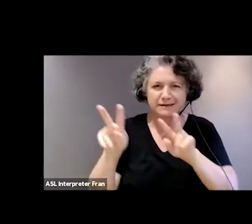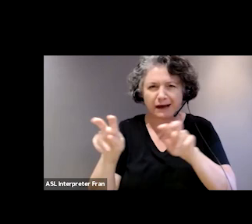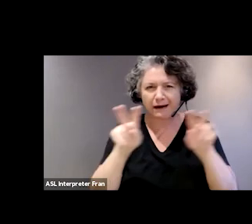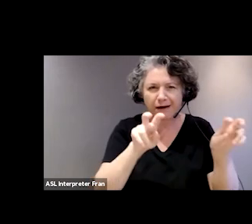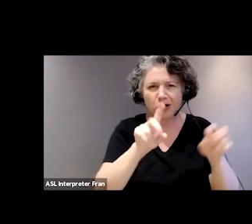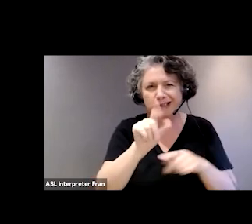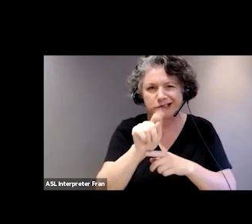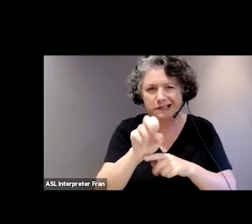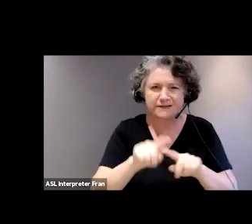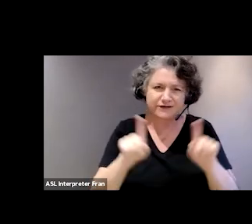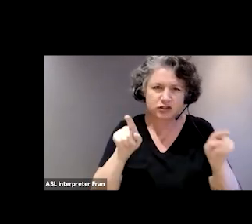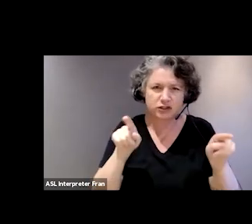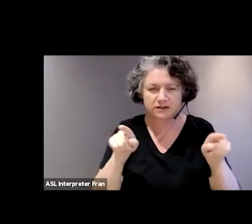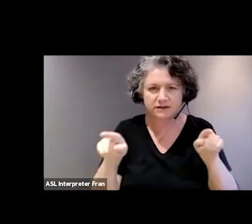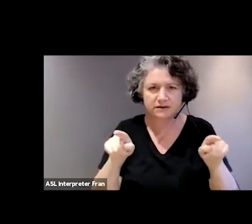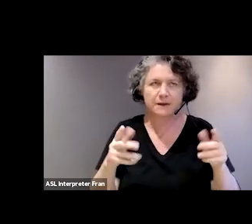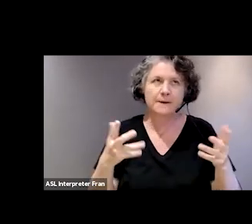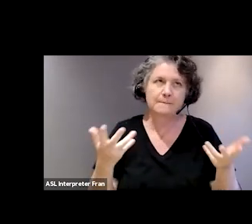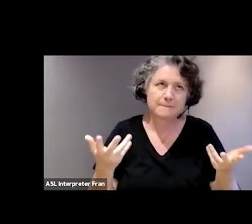to be applying for a job, I would recommend bringing both receipts. You should be able